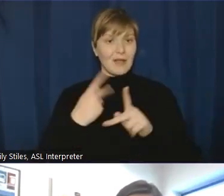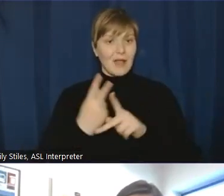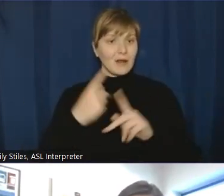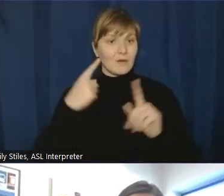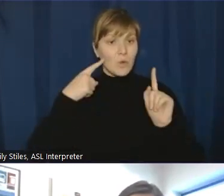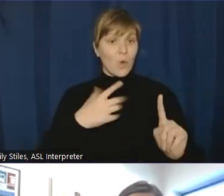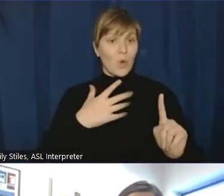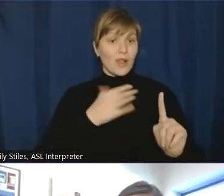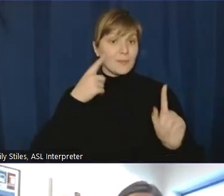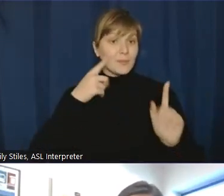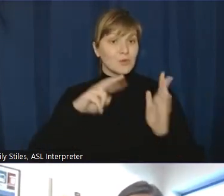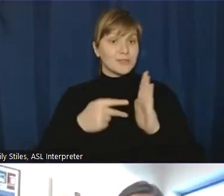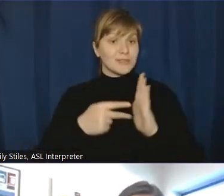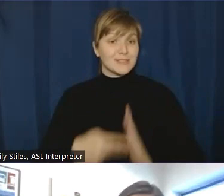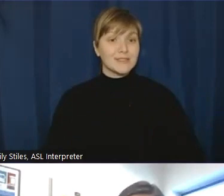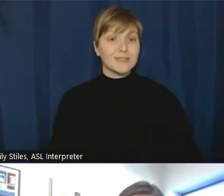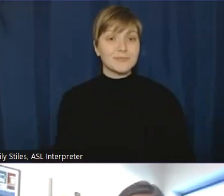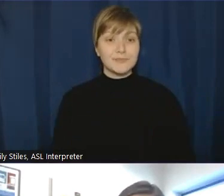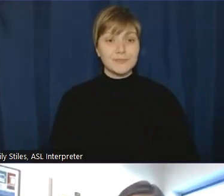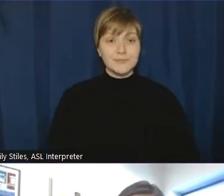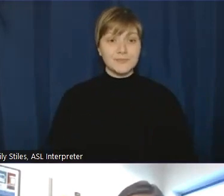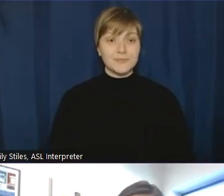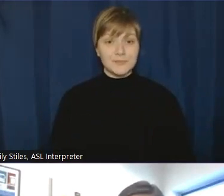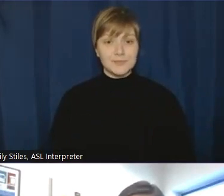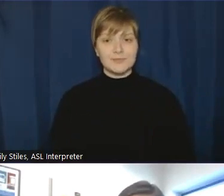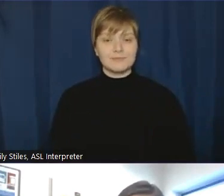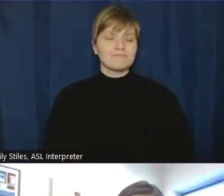Thank you. And Doreen?